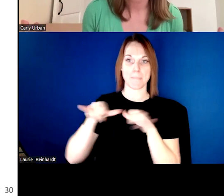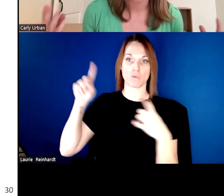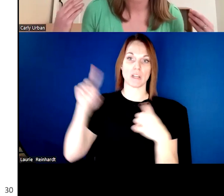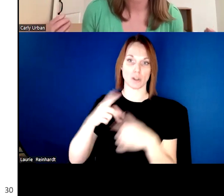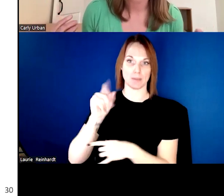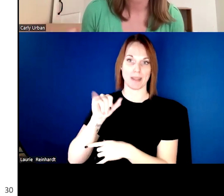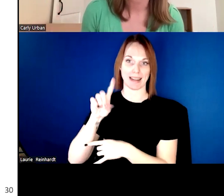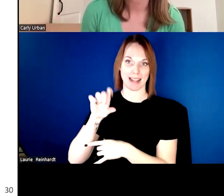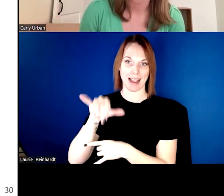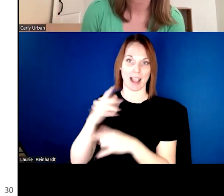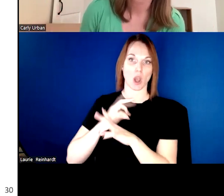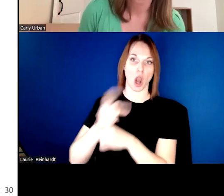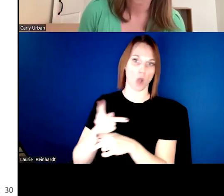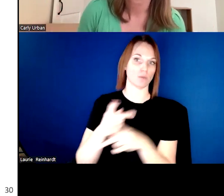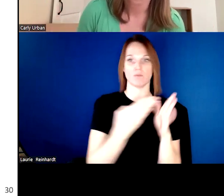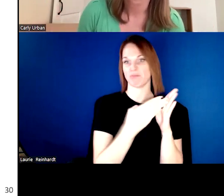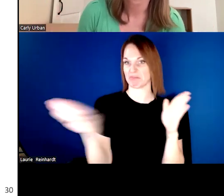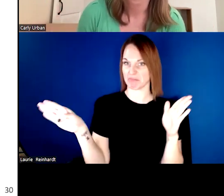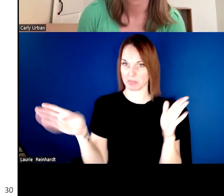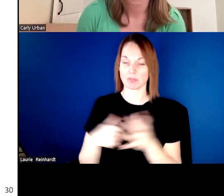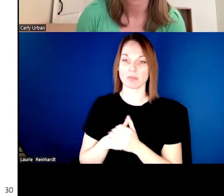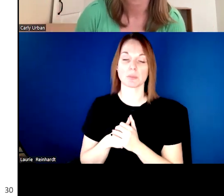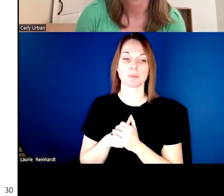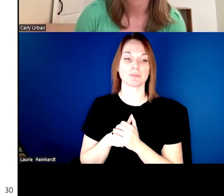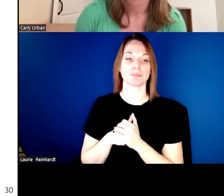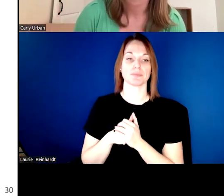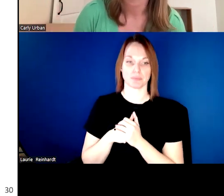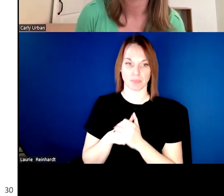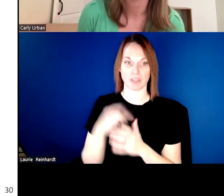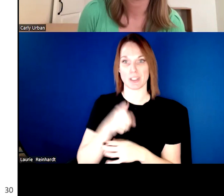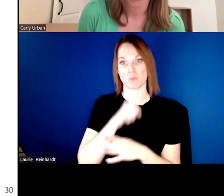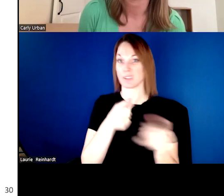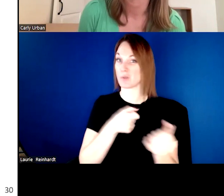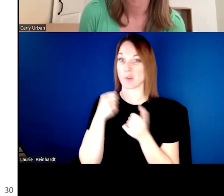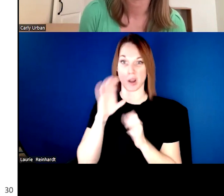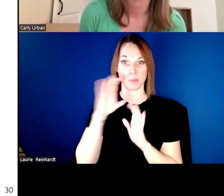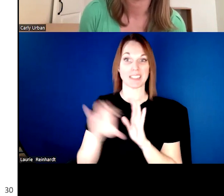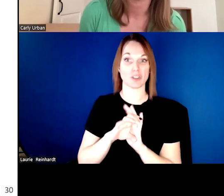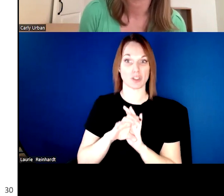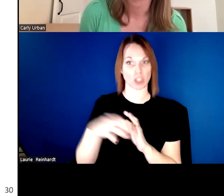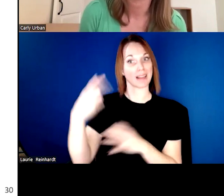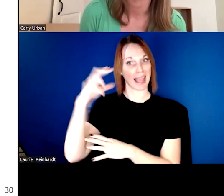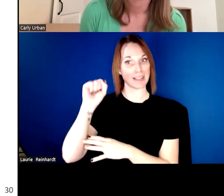this is a really strong picture that financial education in high school is a really good way to